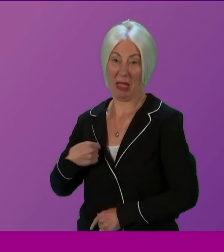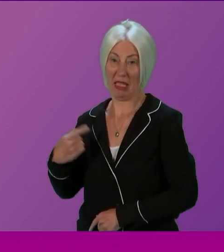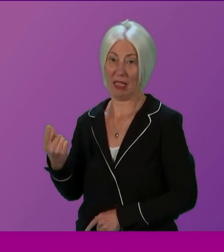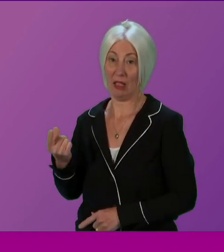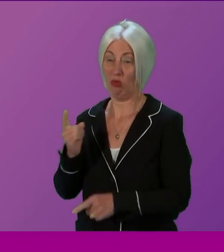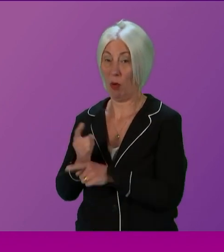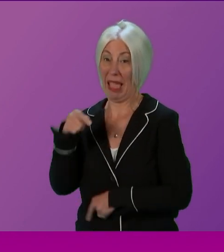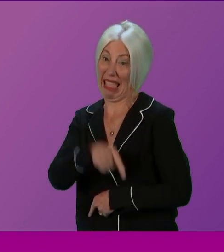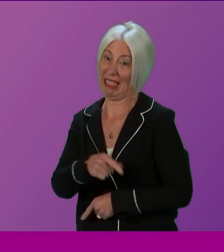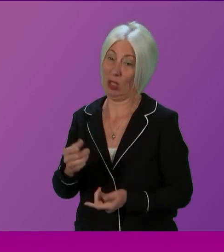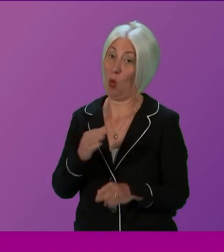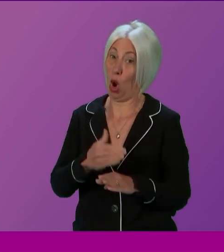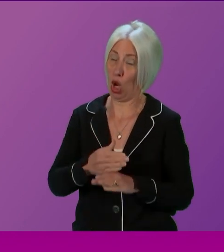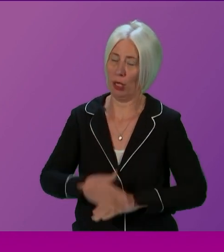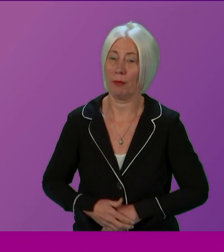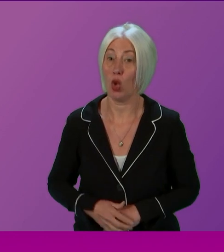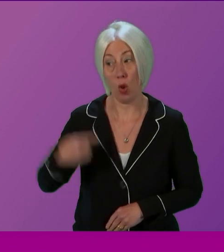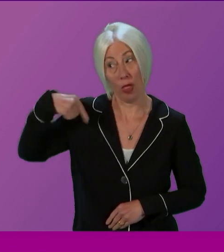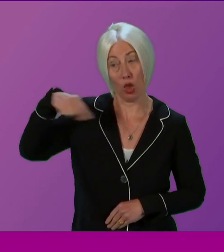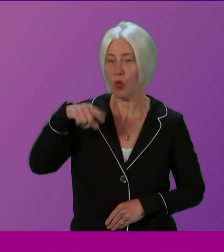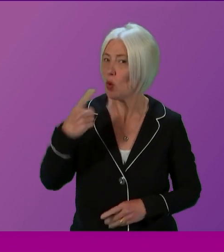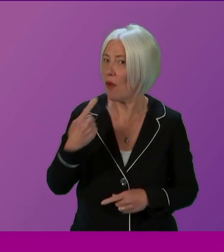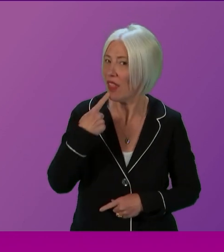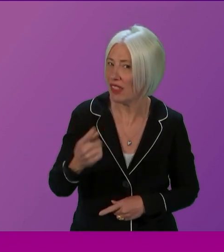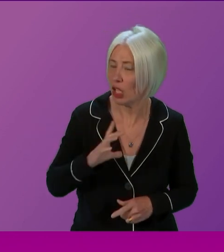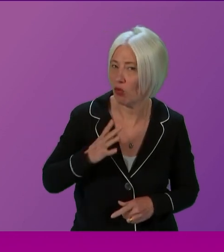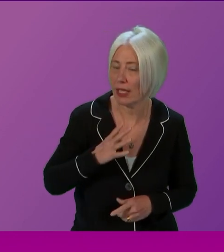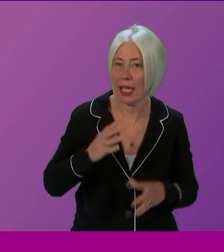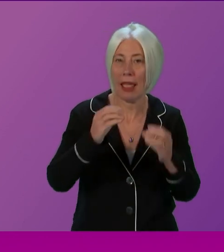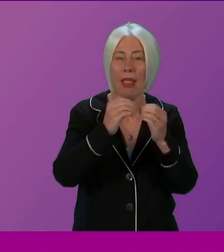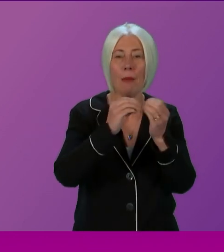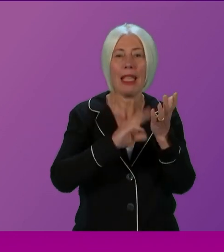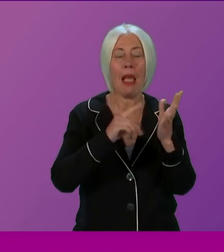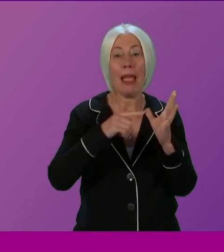through what has been said this week. The British Medical Association Scotland told us that nearly